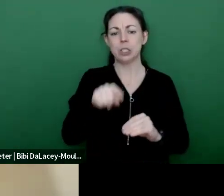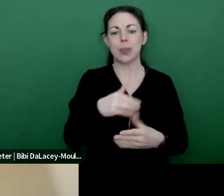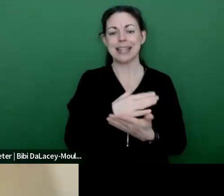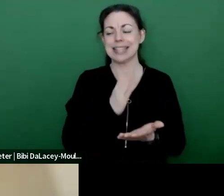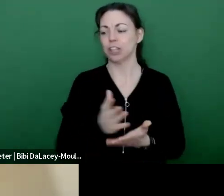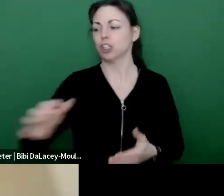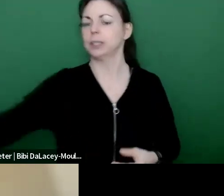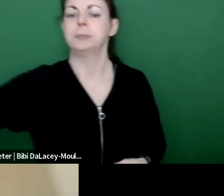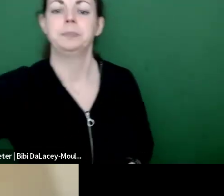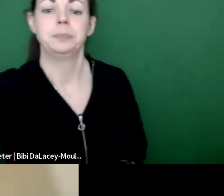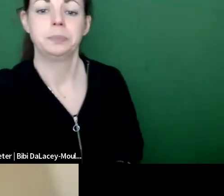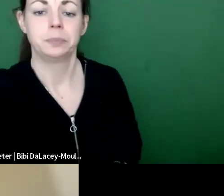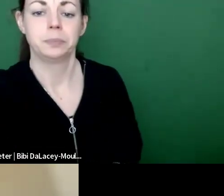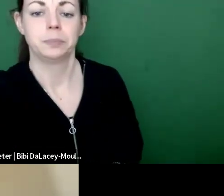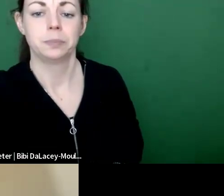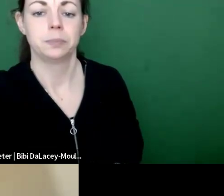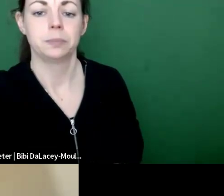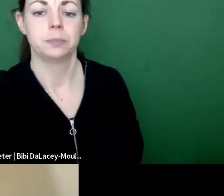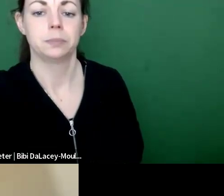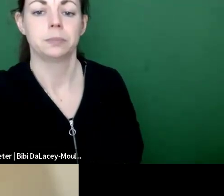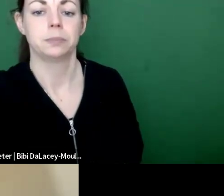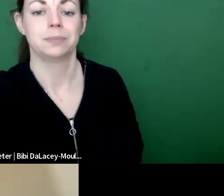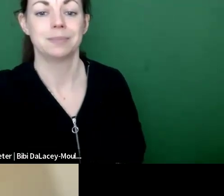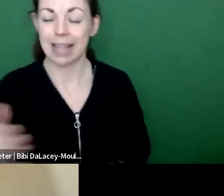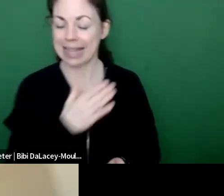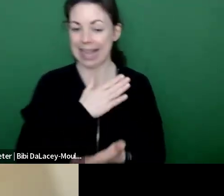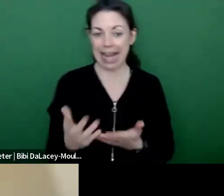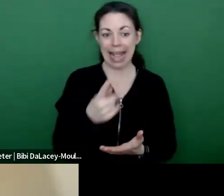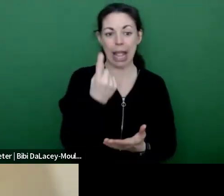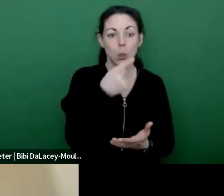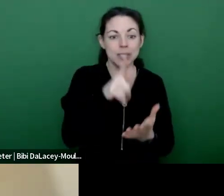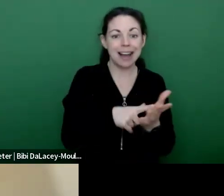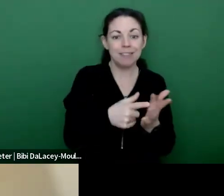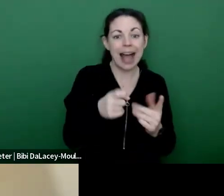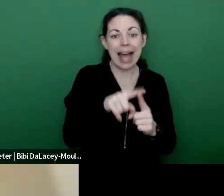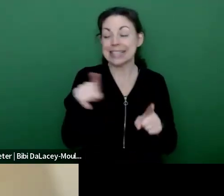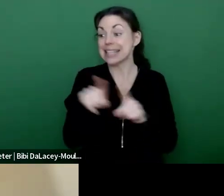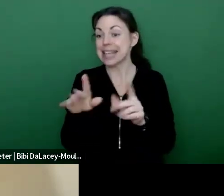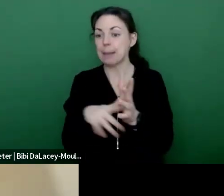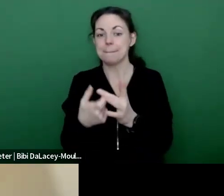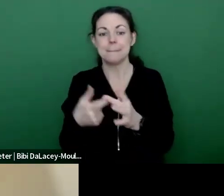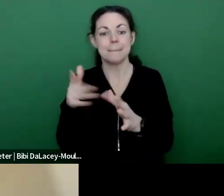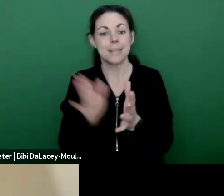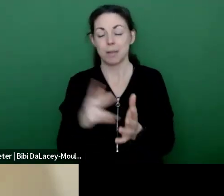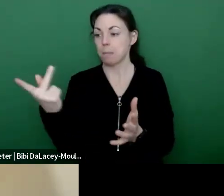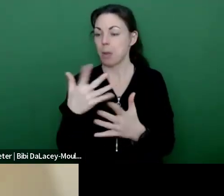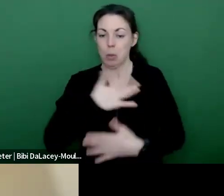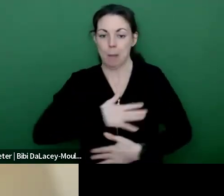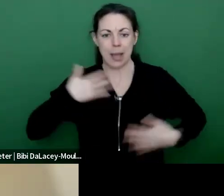It's really interesting. It's clear that both you and Miriam have got such passion for what you do, and it's it's, I, I'm finding it really